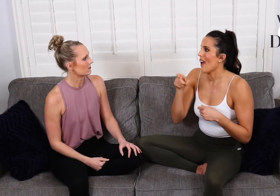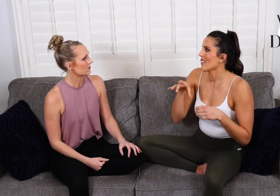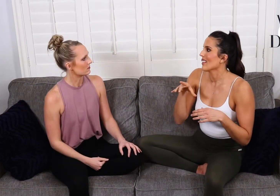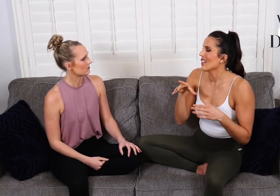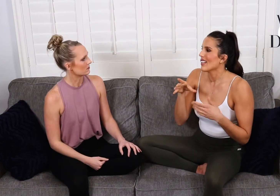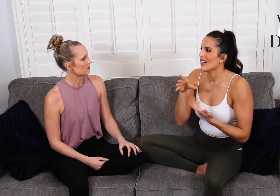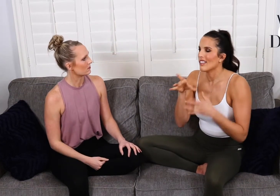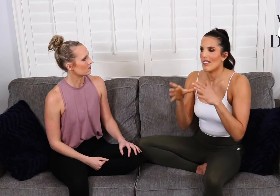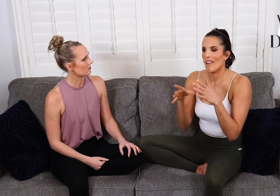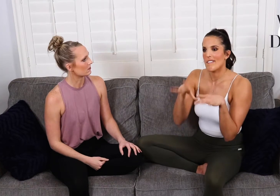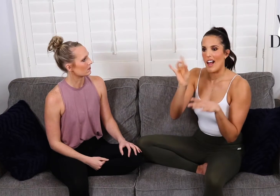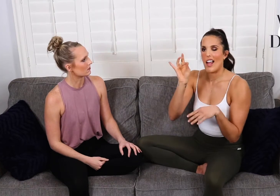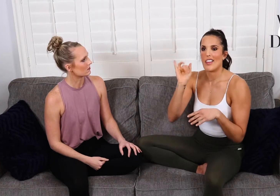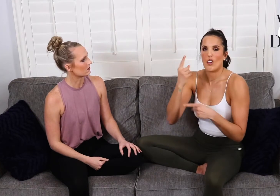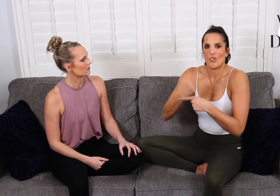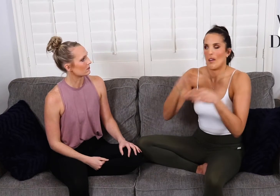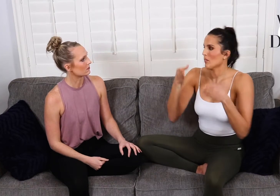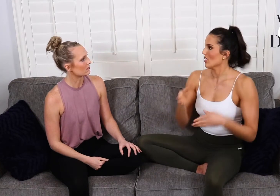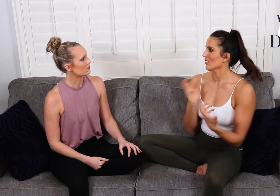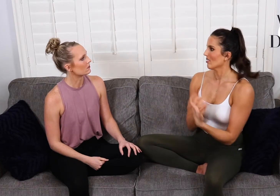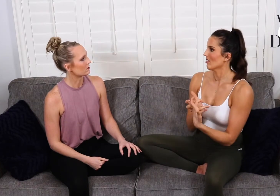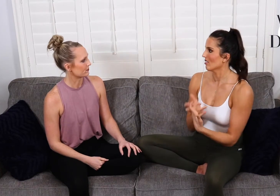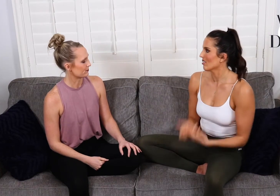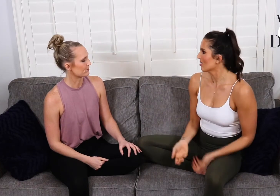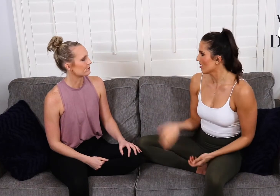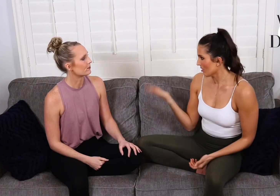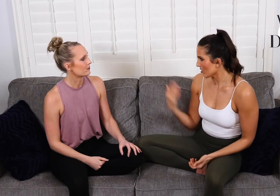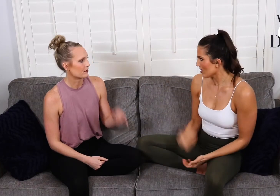You just have to find that right fit.